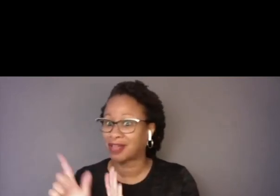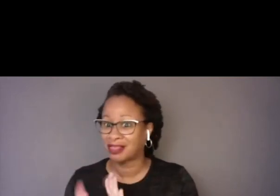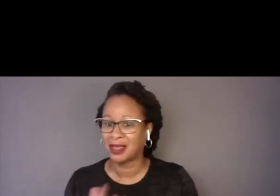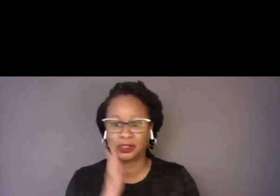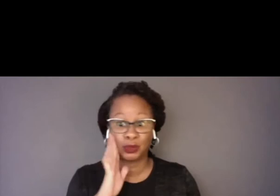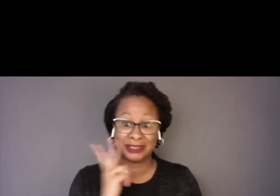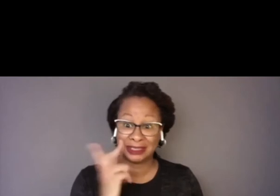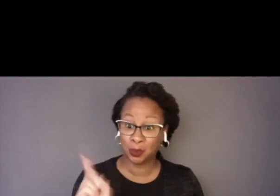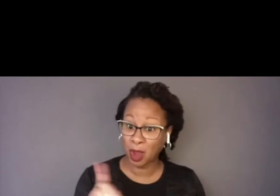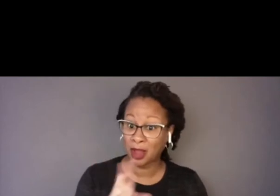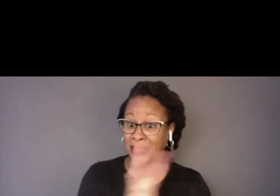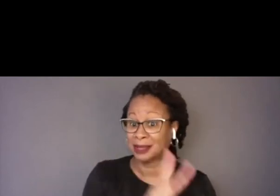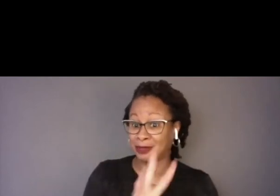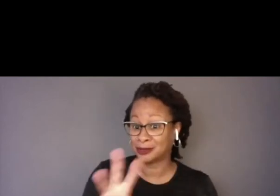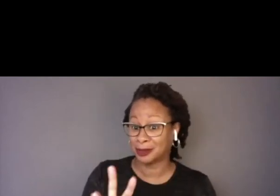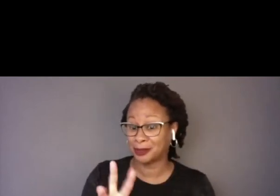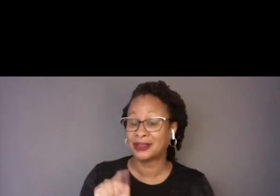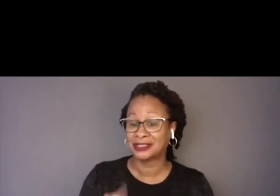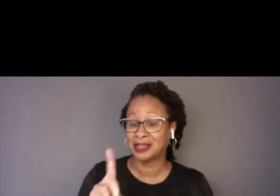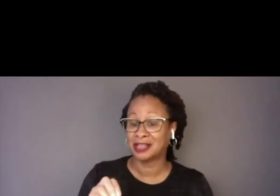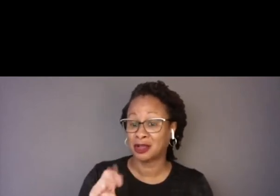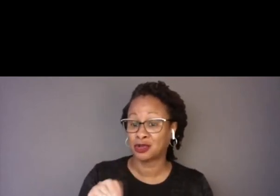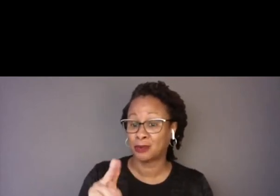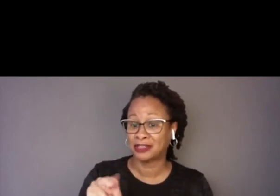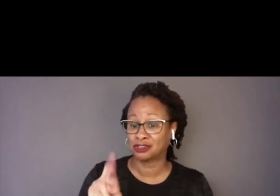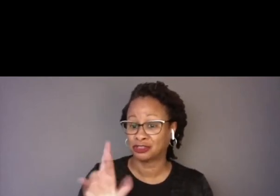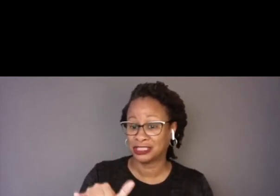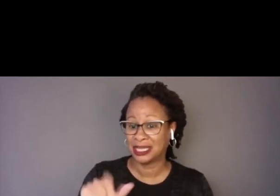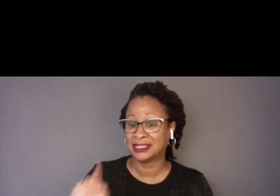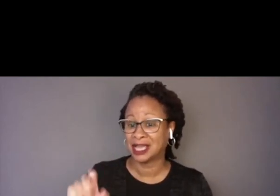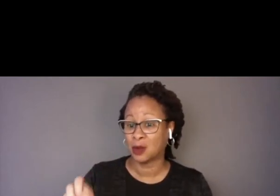www.documentary.org/screening-series.